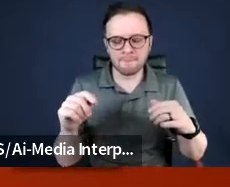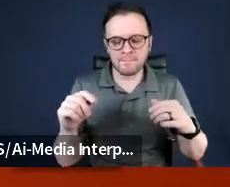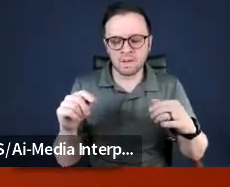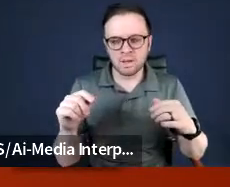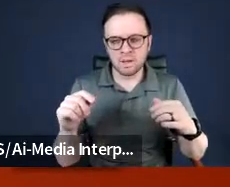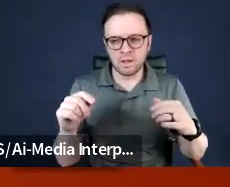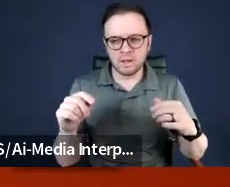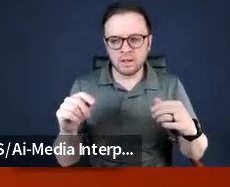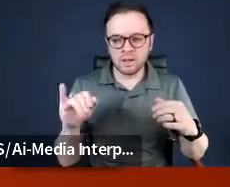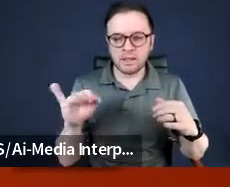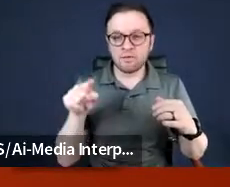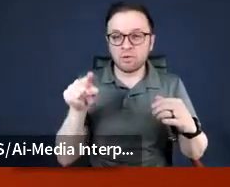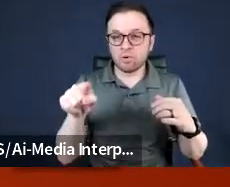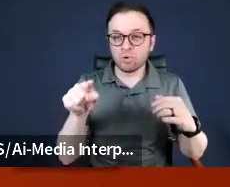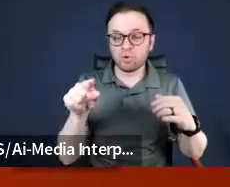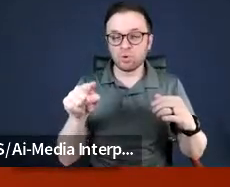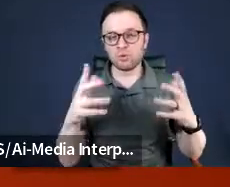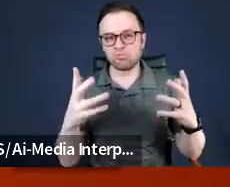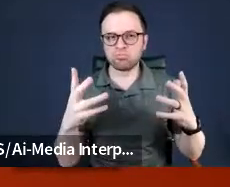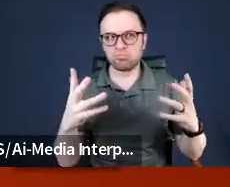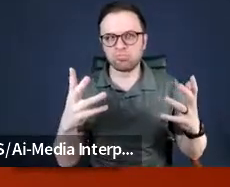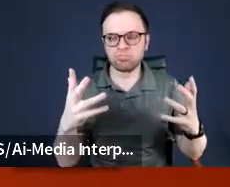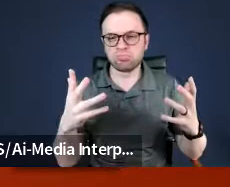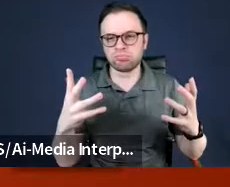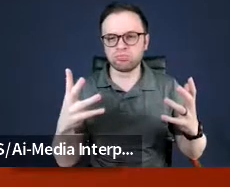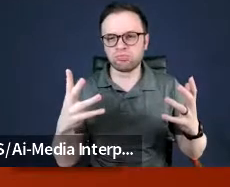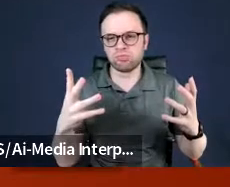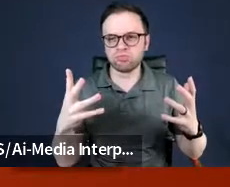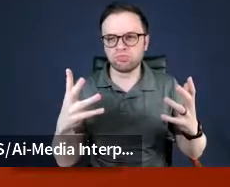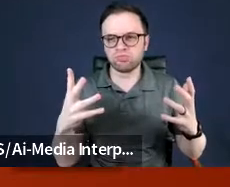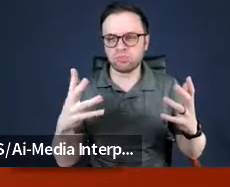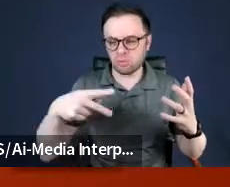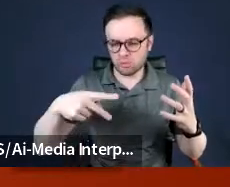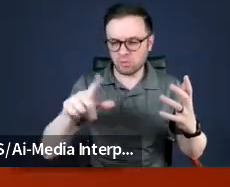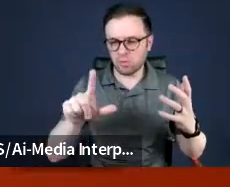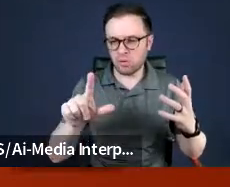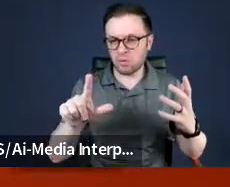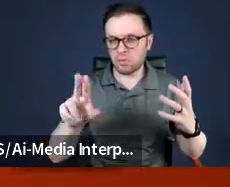John, are you talking about in regards to testing or… For accessibility.